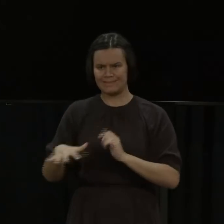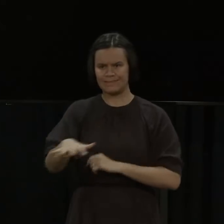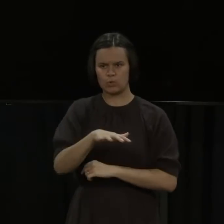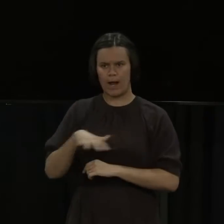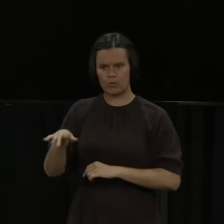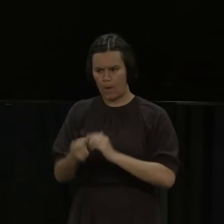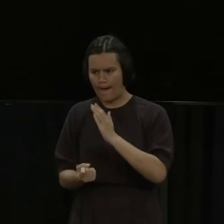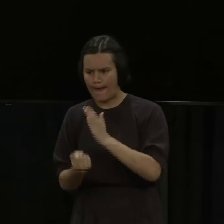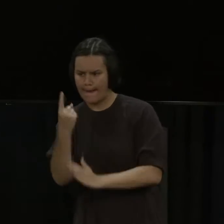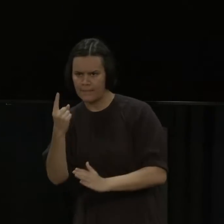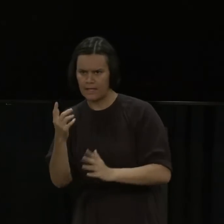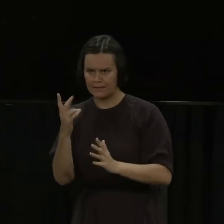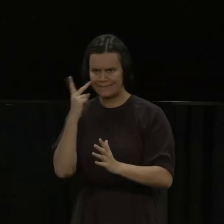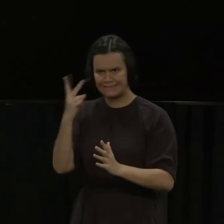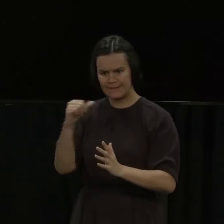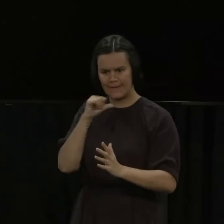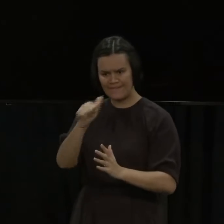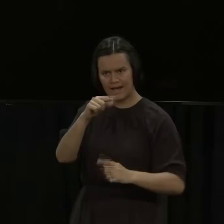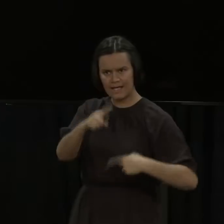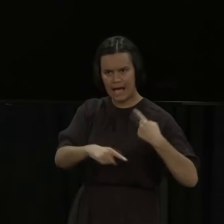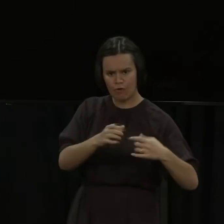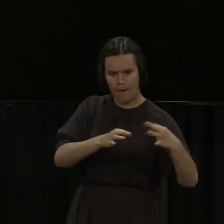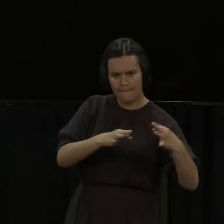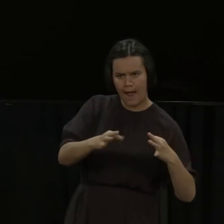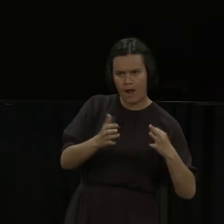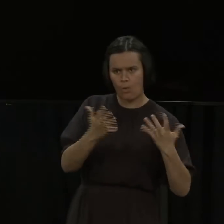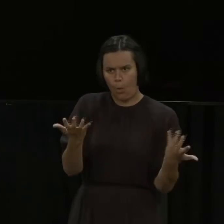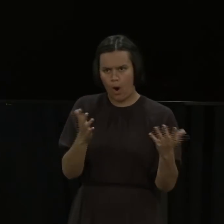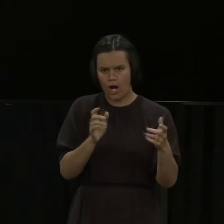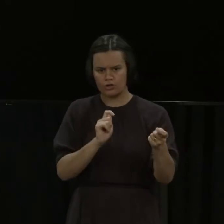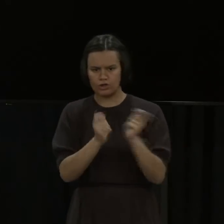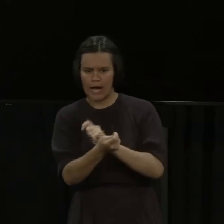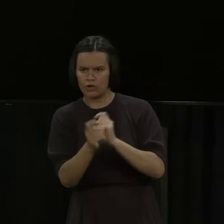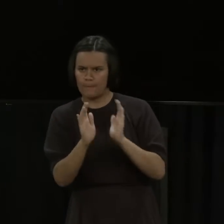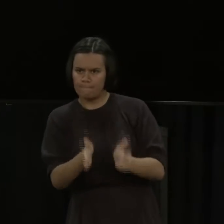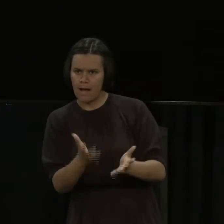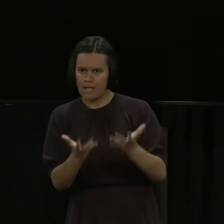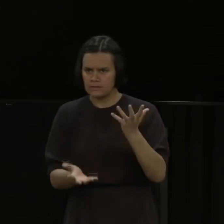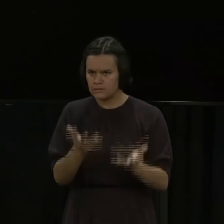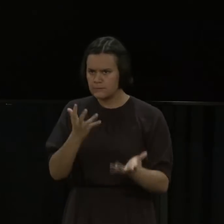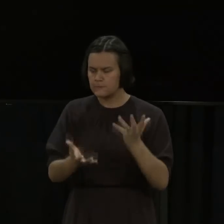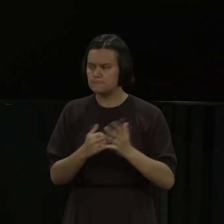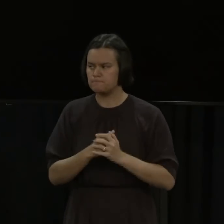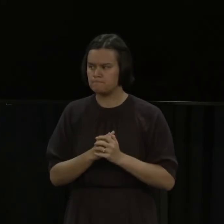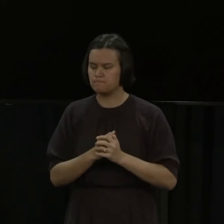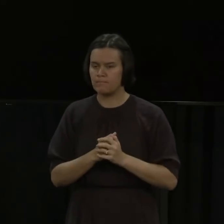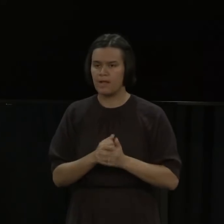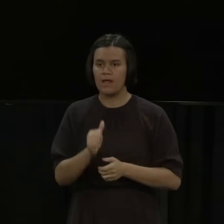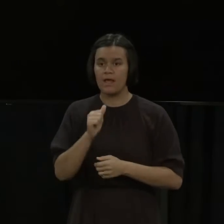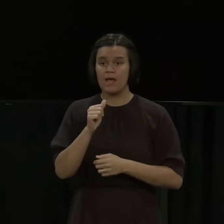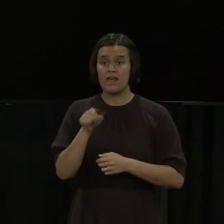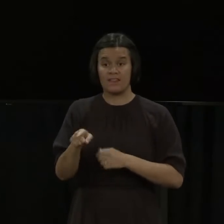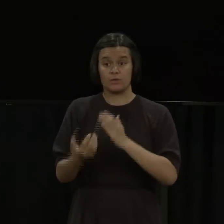will consider the overall situation around COVID-19 we are facing in New Zealand as we make further decisions around the border.